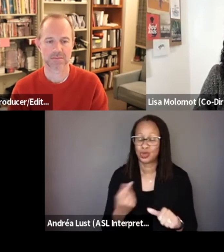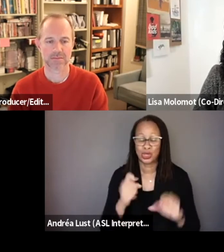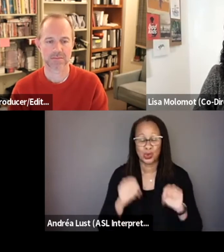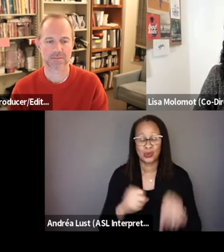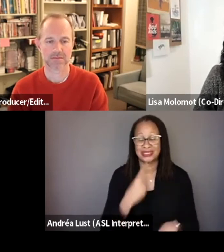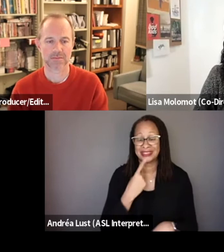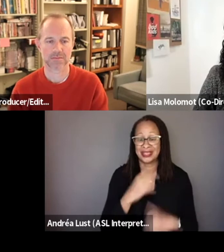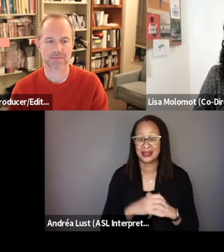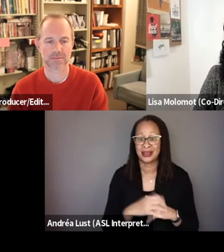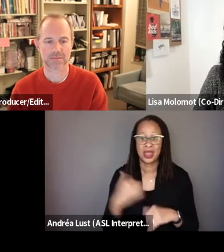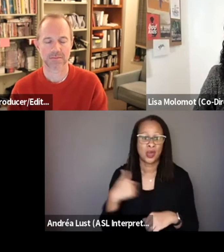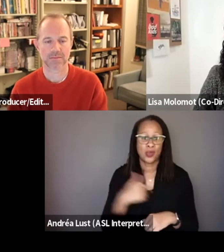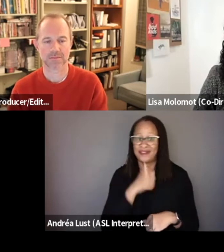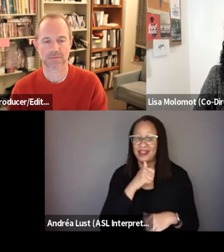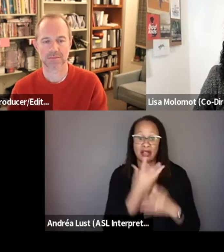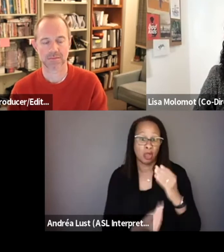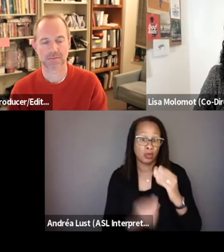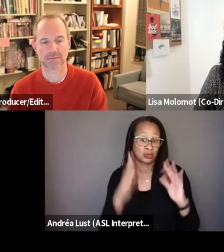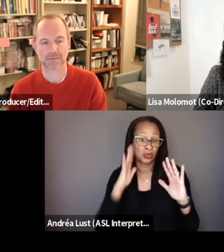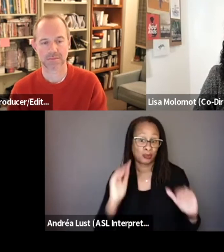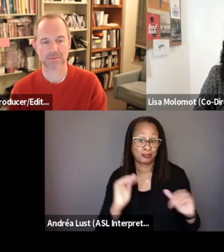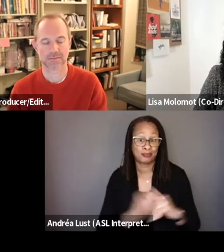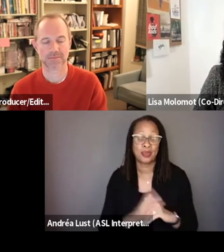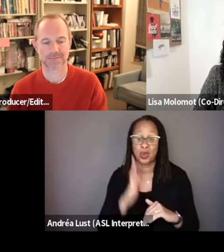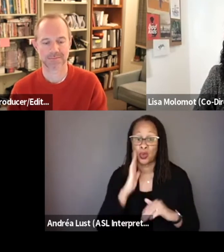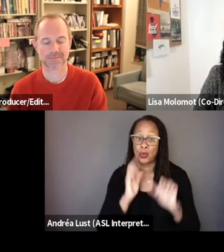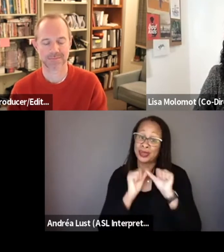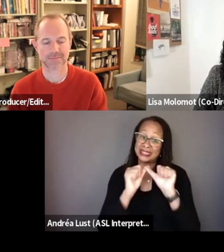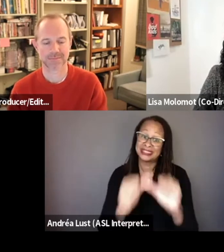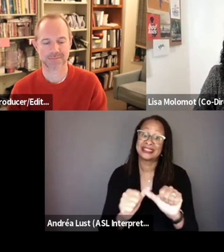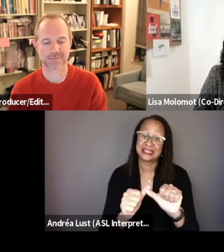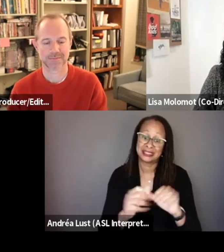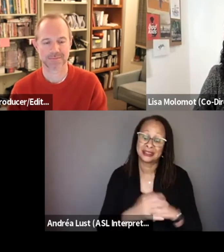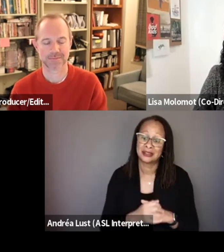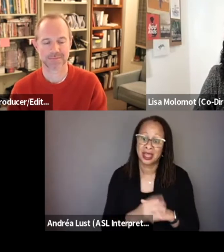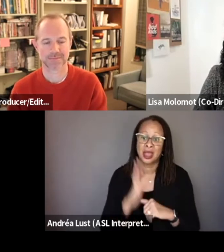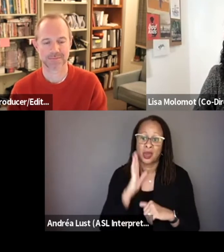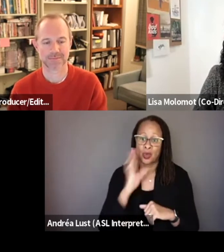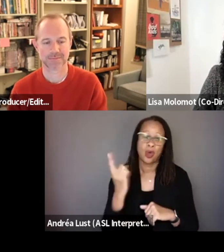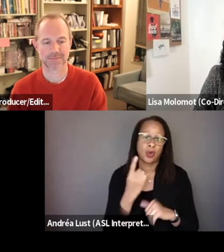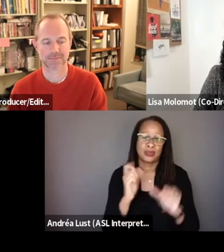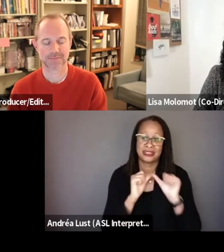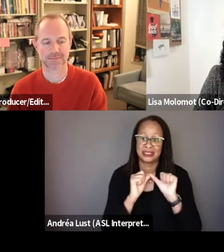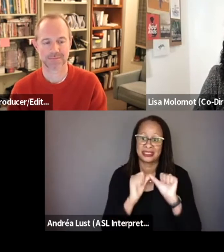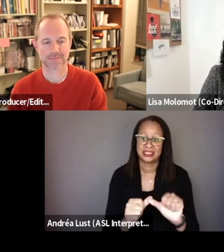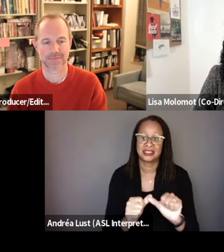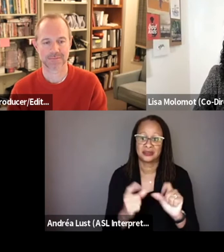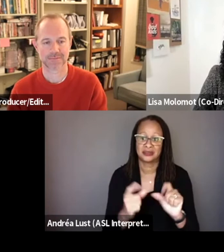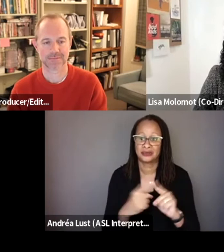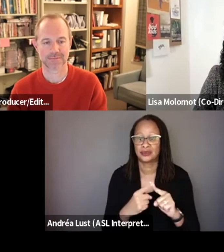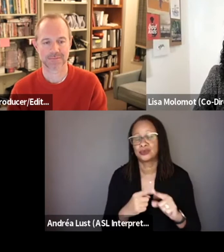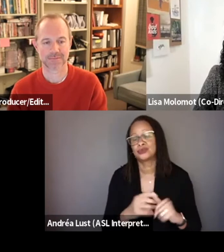we haven't lost hope and we will continue, we will always continue to look for Homero.